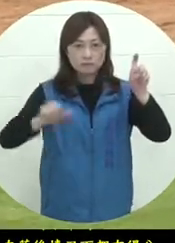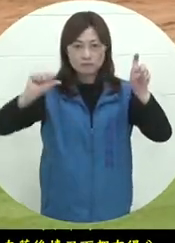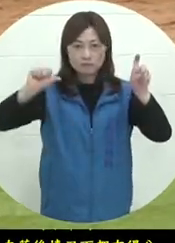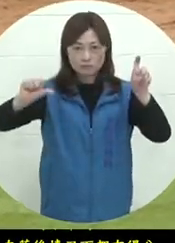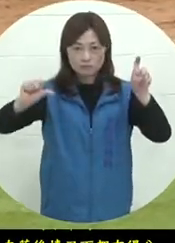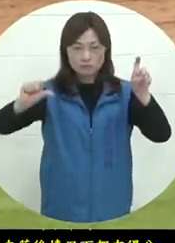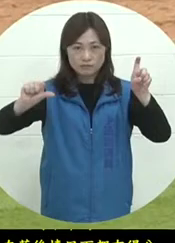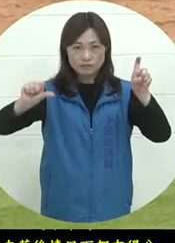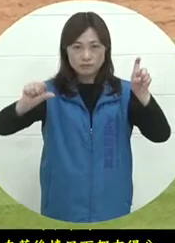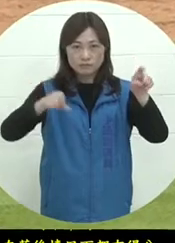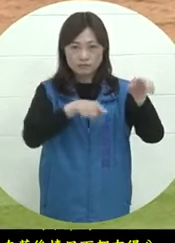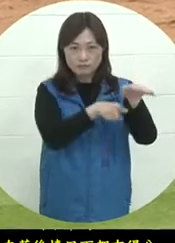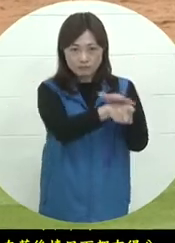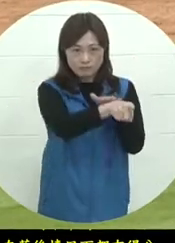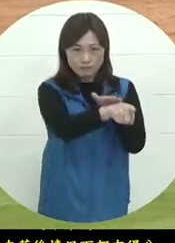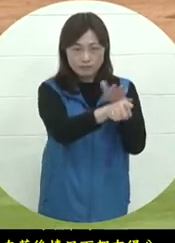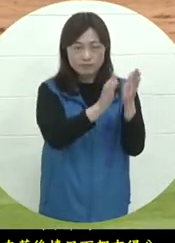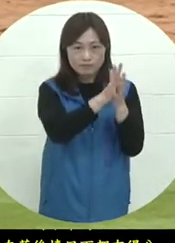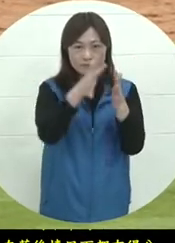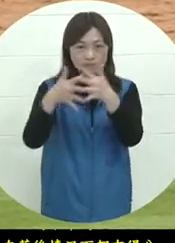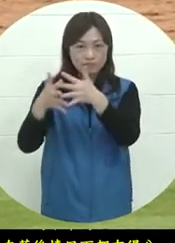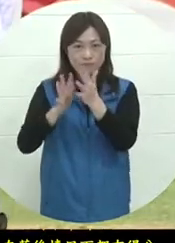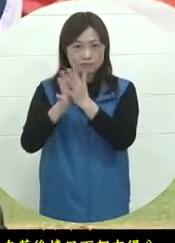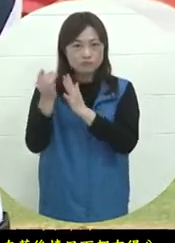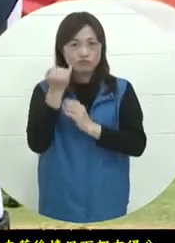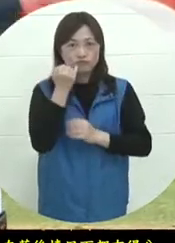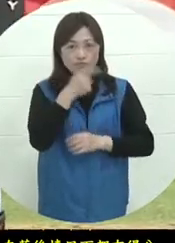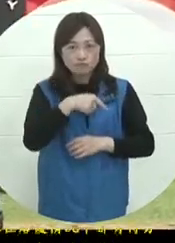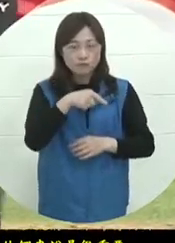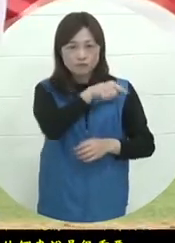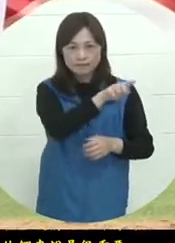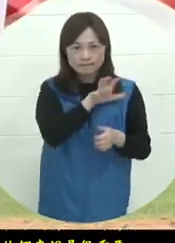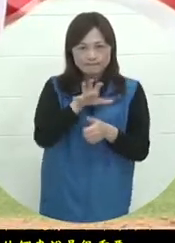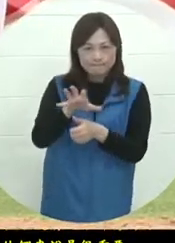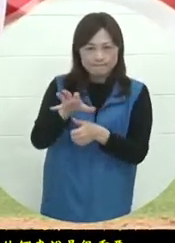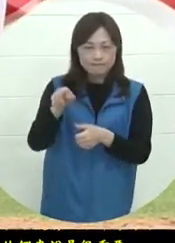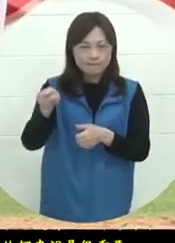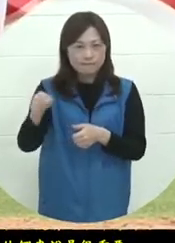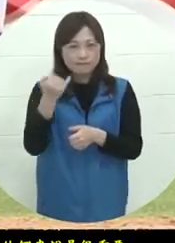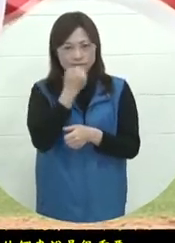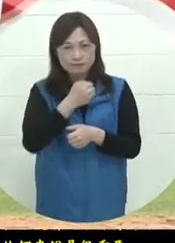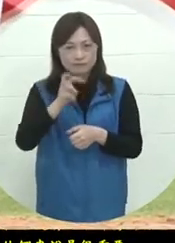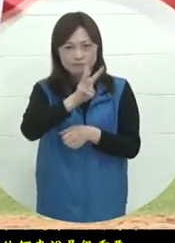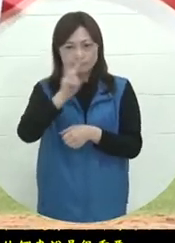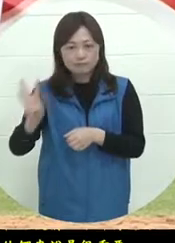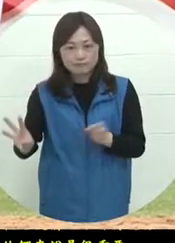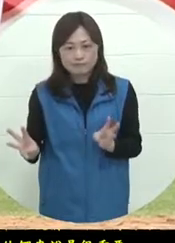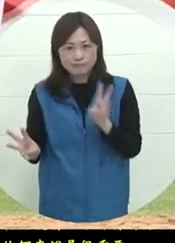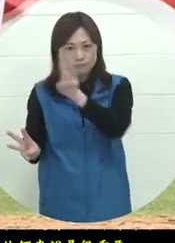, they can find a way to overcome their pressure. For example, A three-up, three-down, no score.